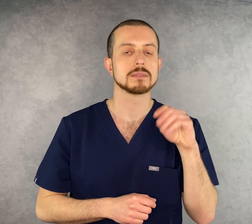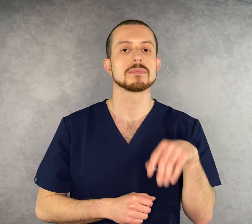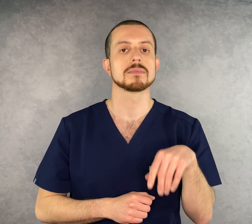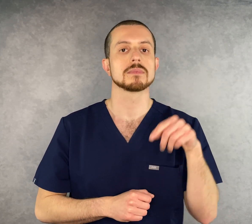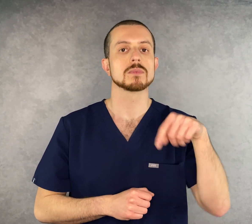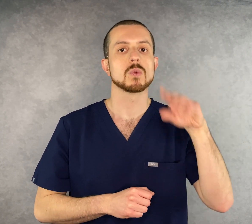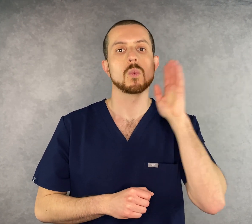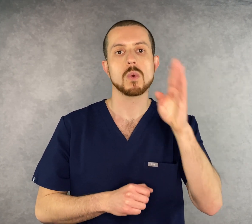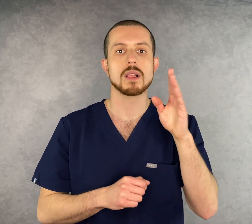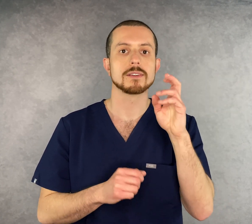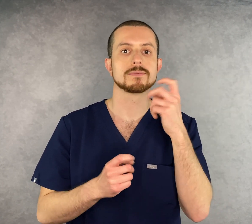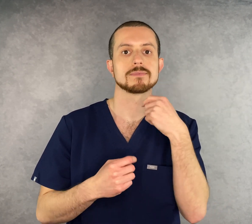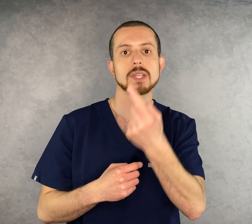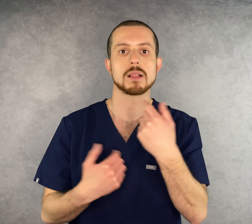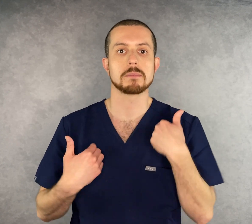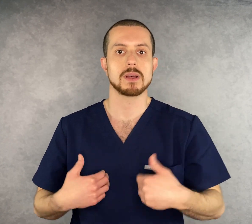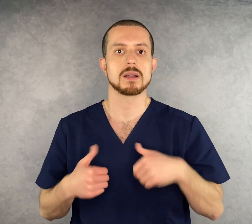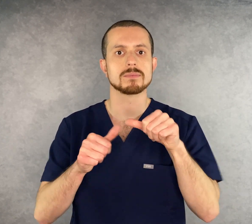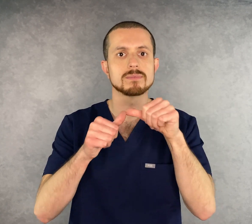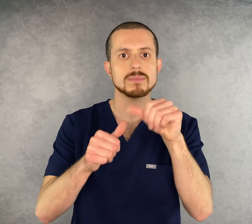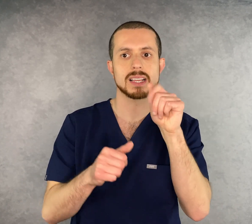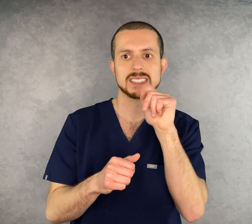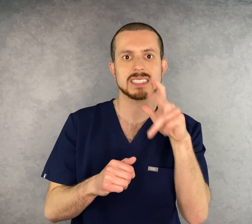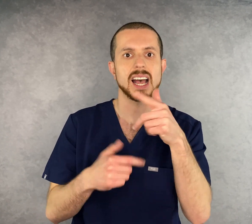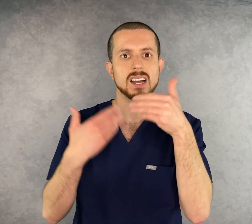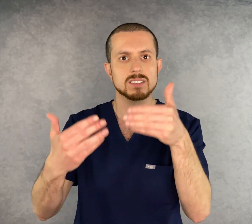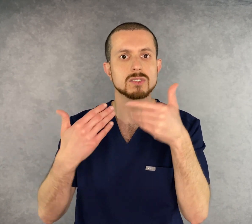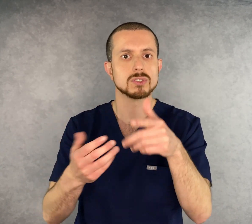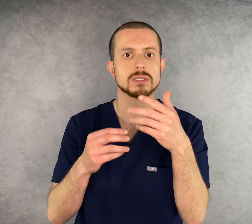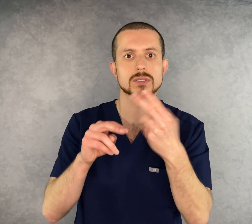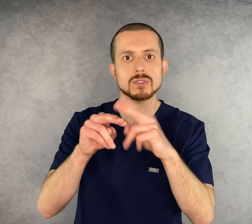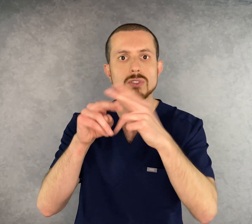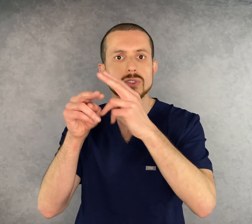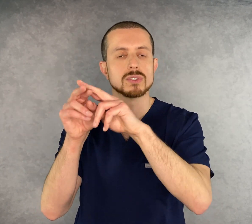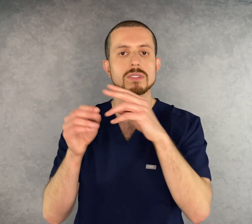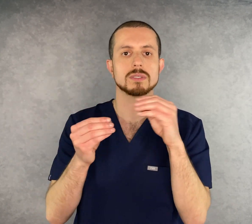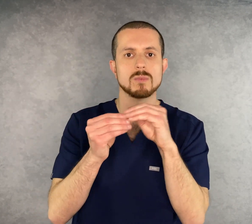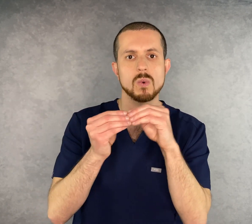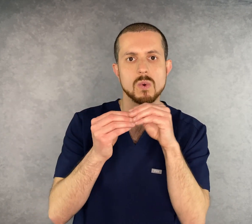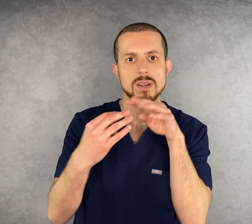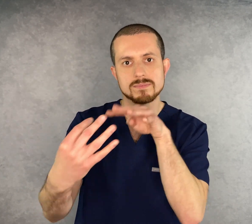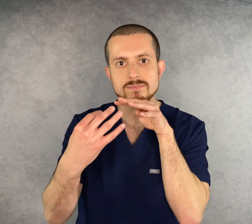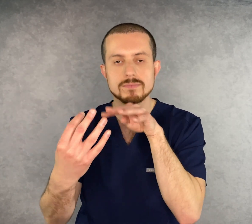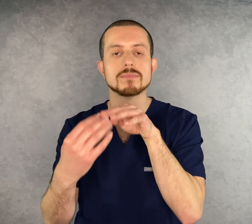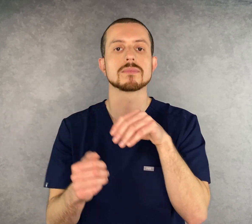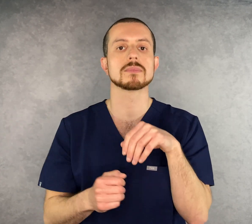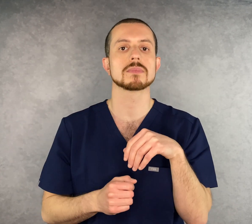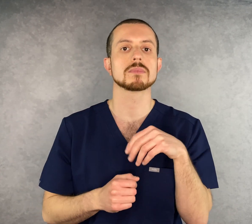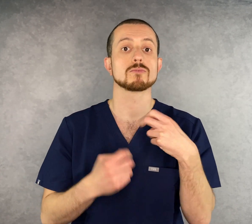It will basically tell the body to keep attacking and escalating the response.